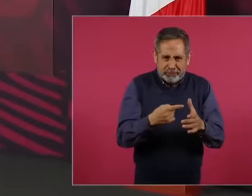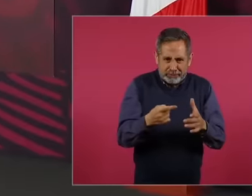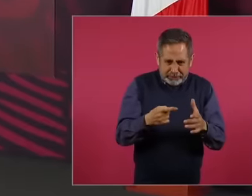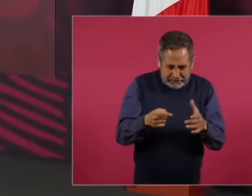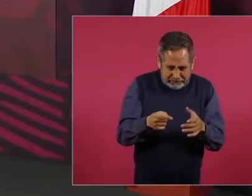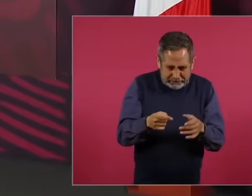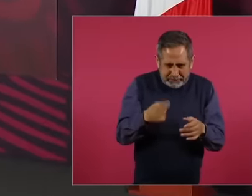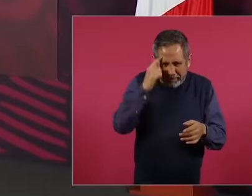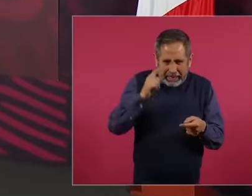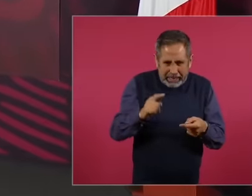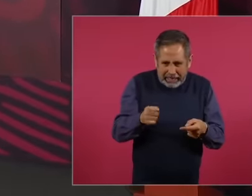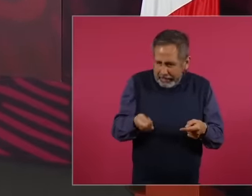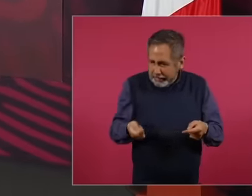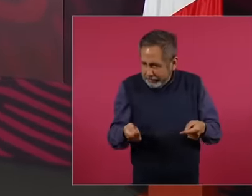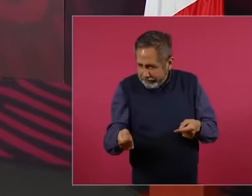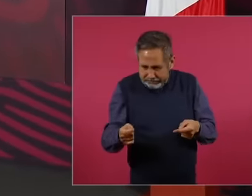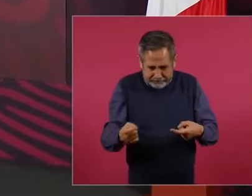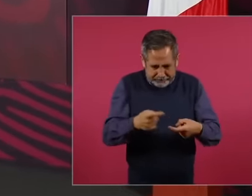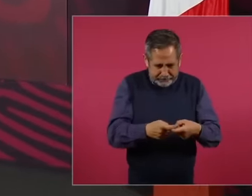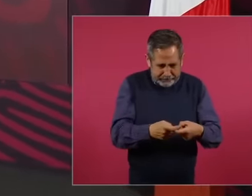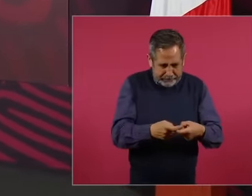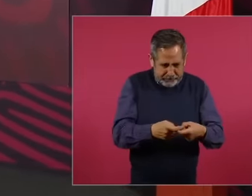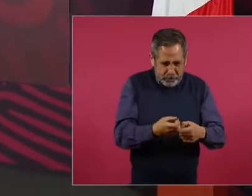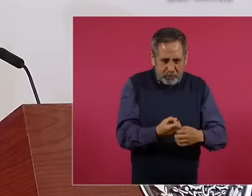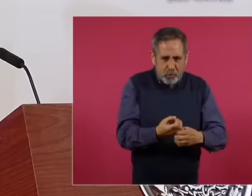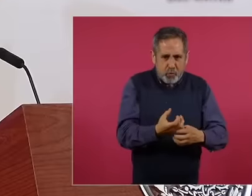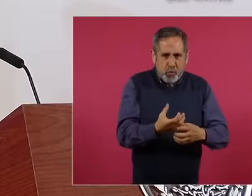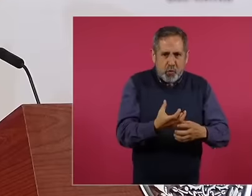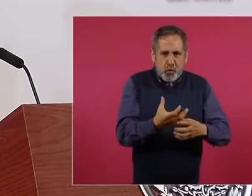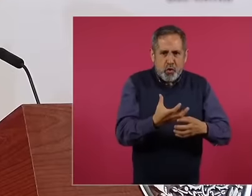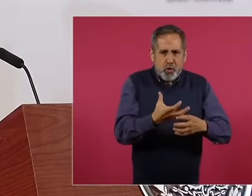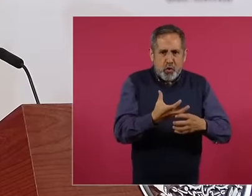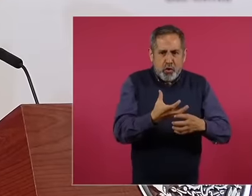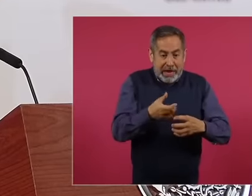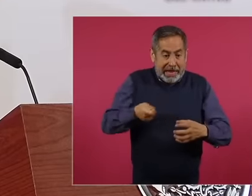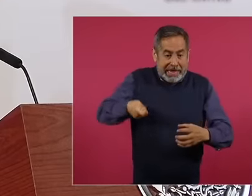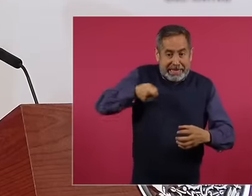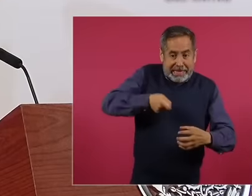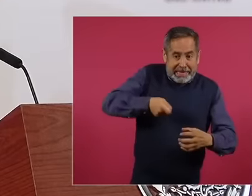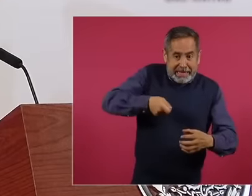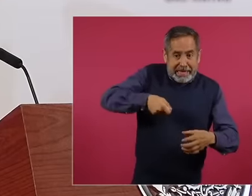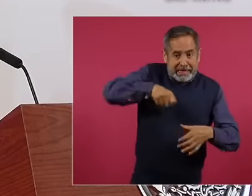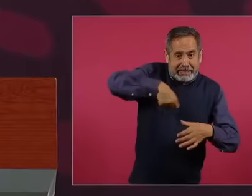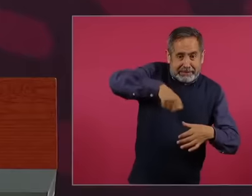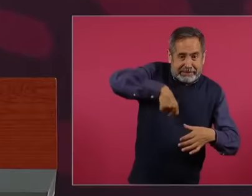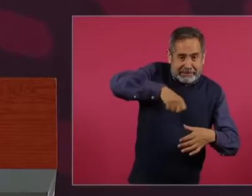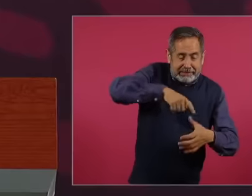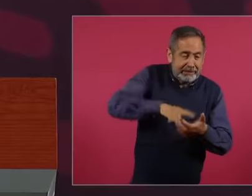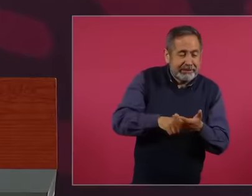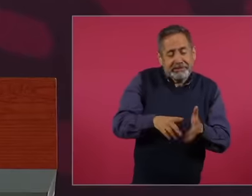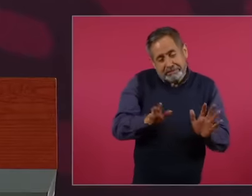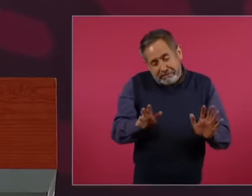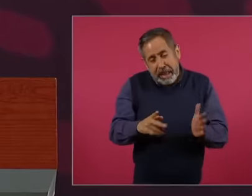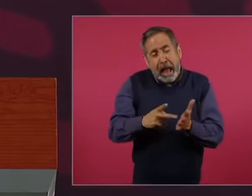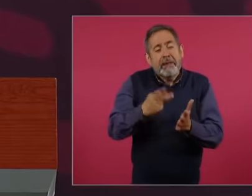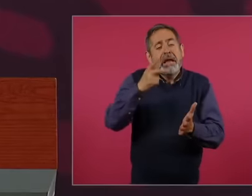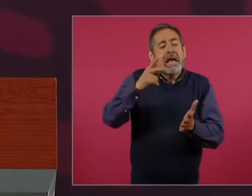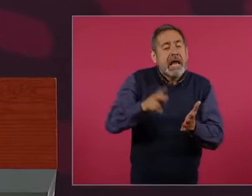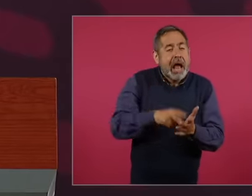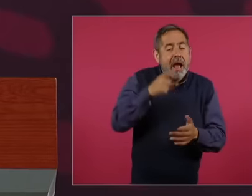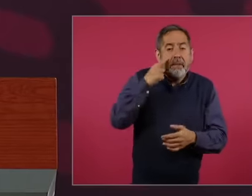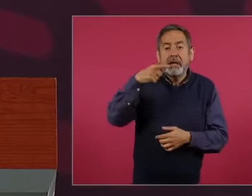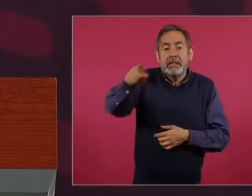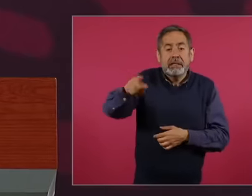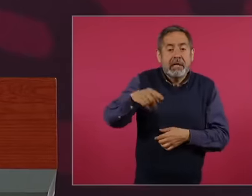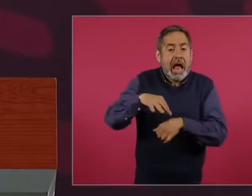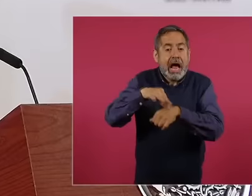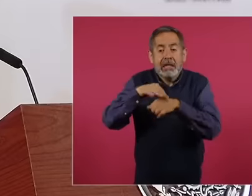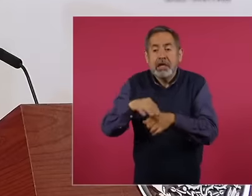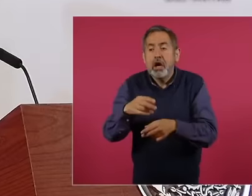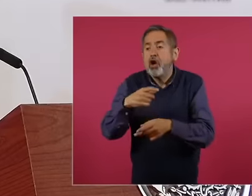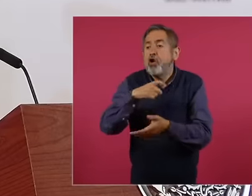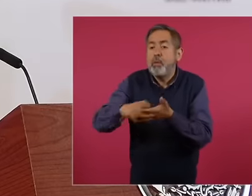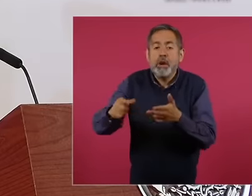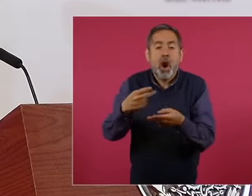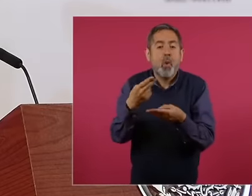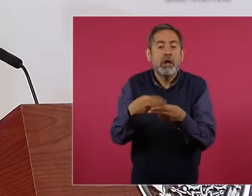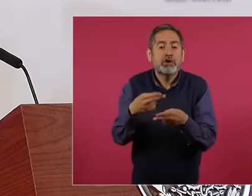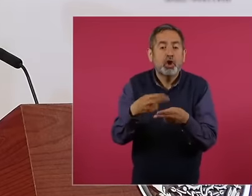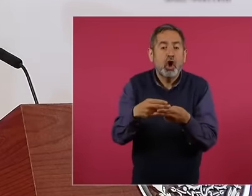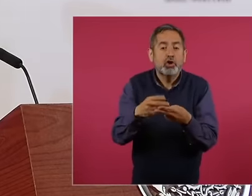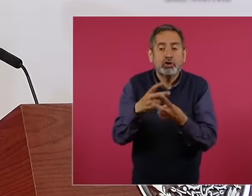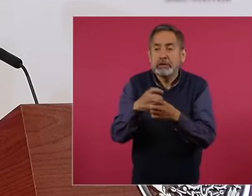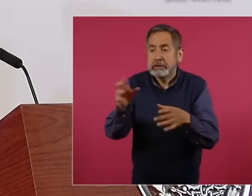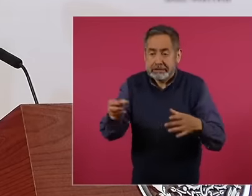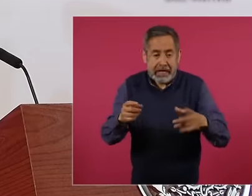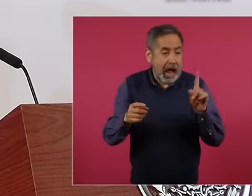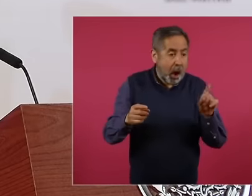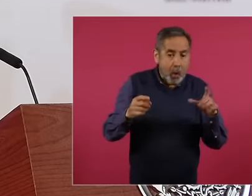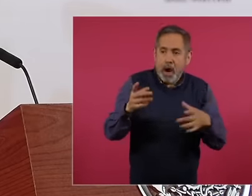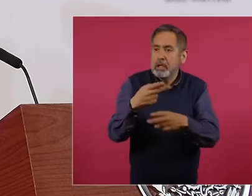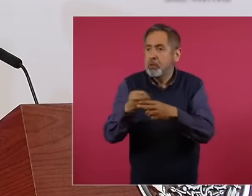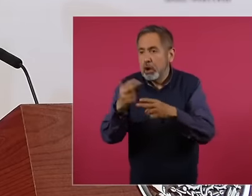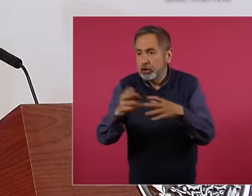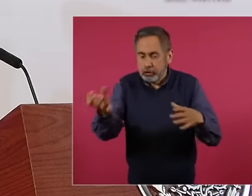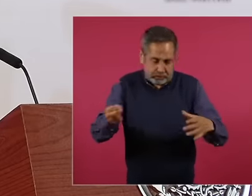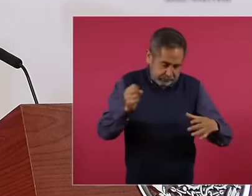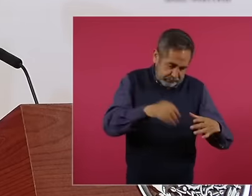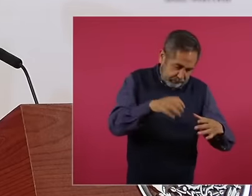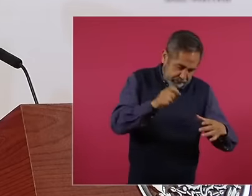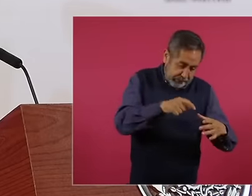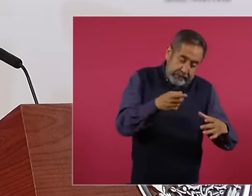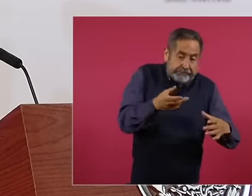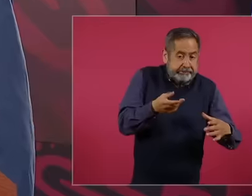paper. We poured water on this one and there was